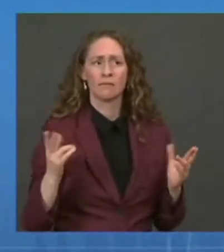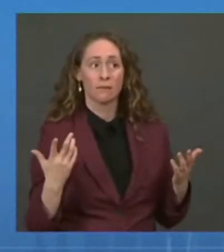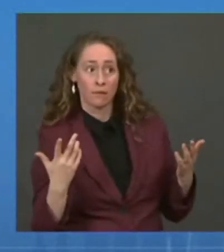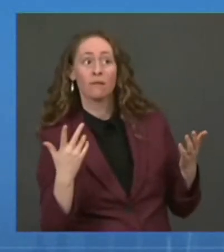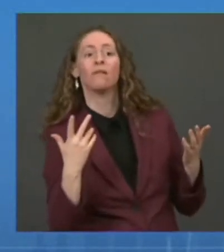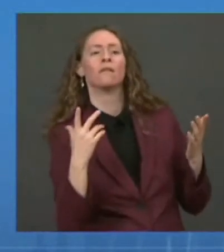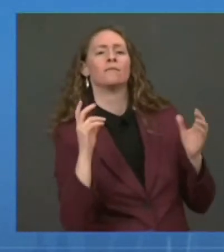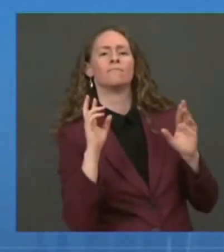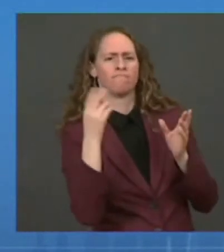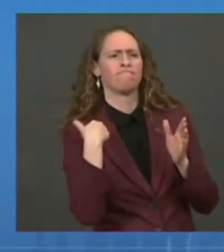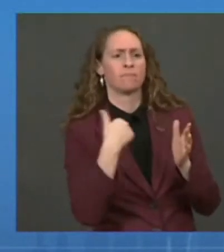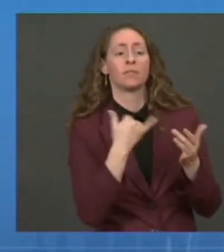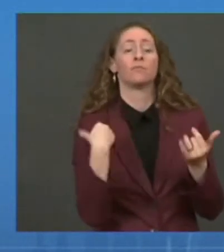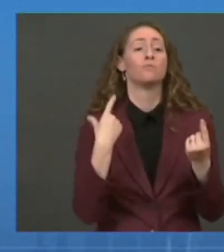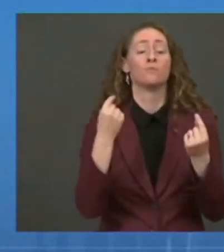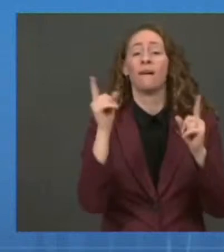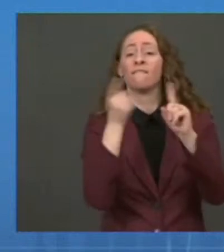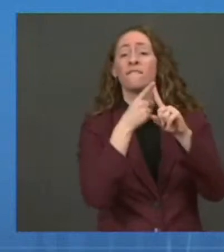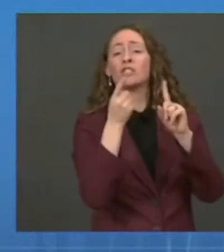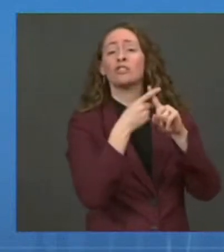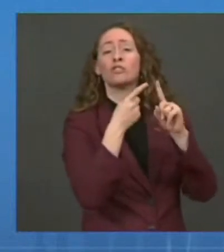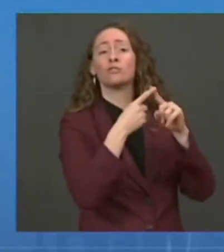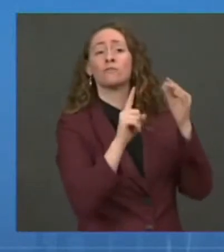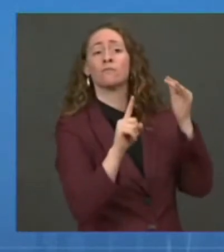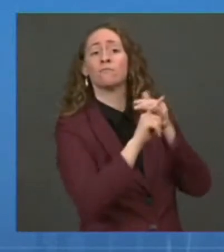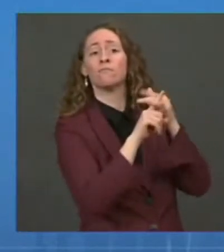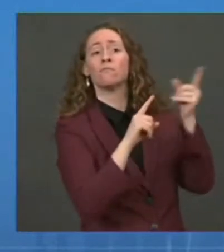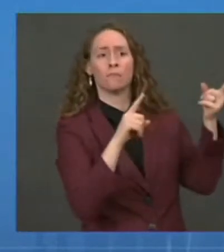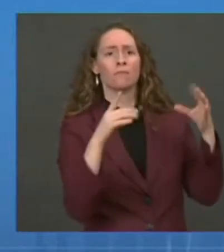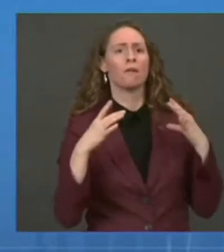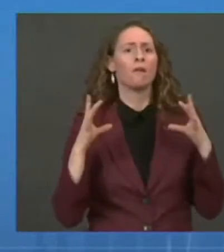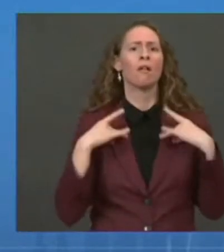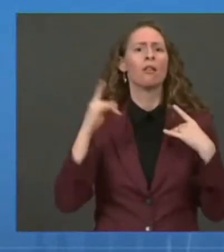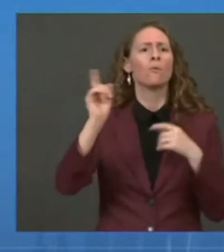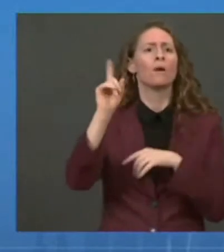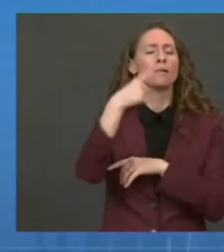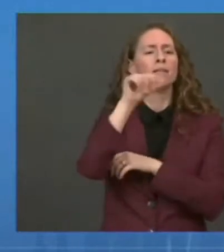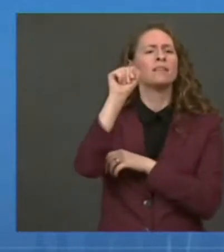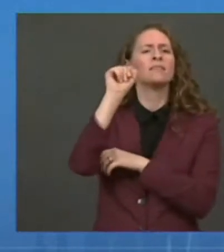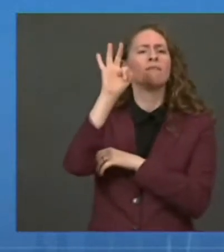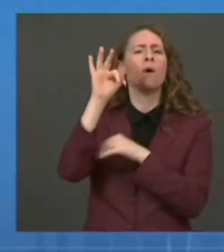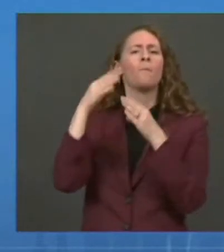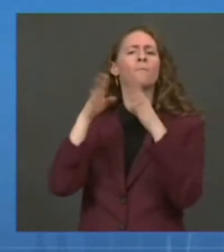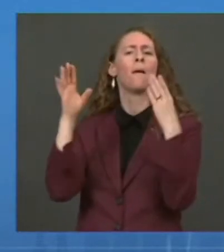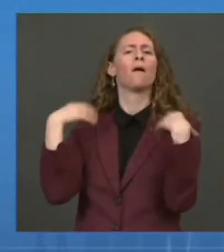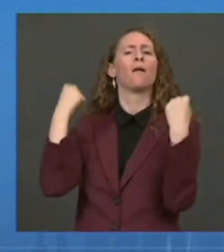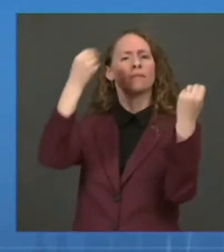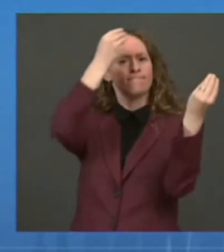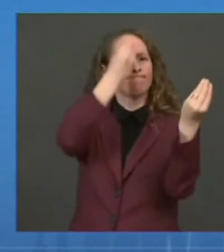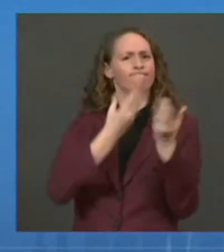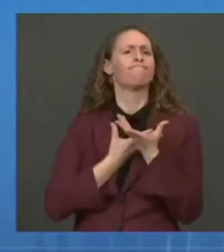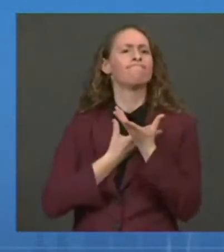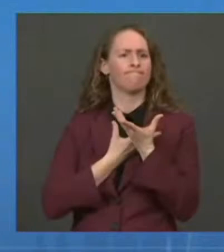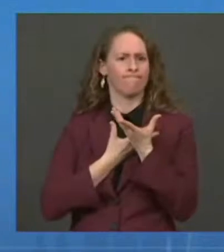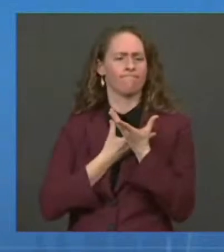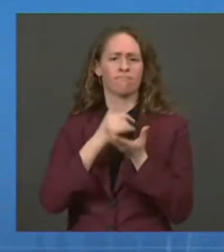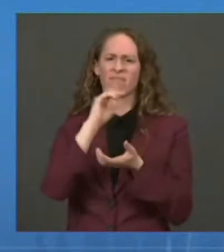RAPIDLY RECOGNIZE THE OMICRON VARIANT. THE FIRST CASE WAS SUPPORTED BY